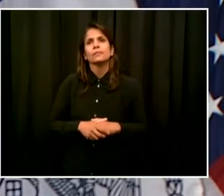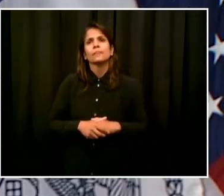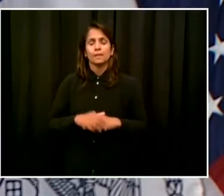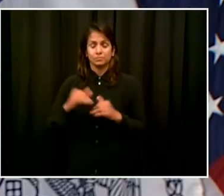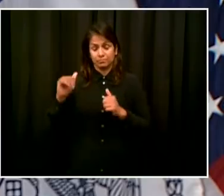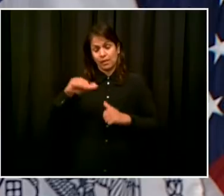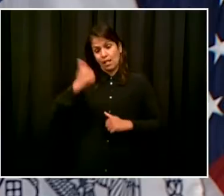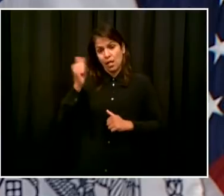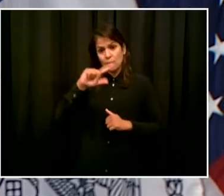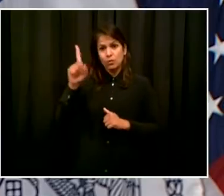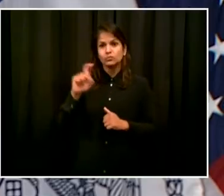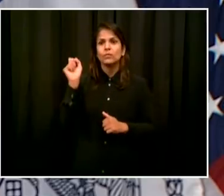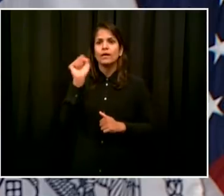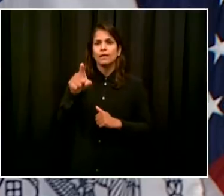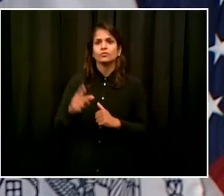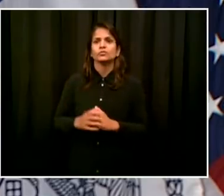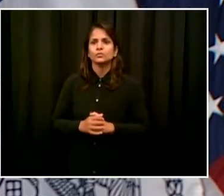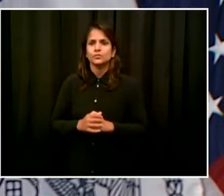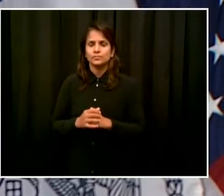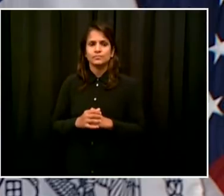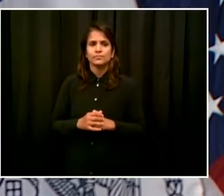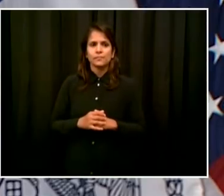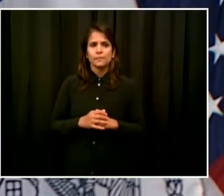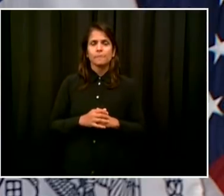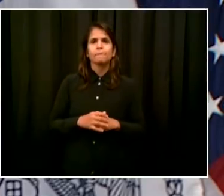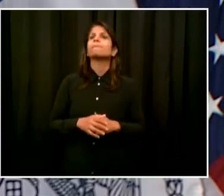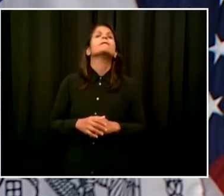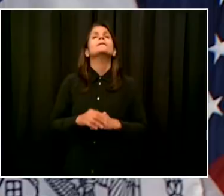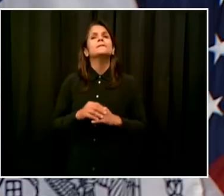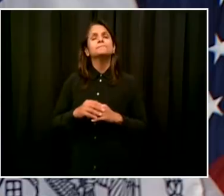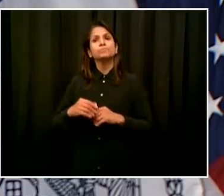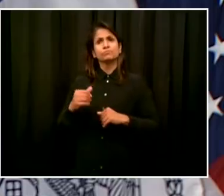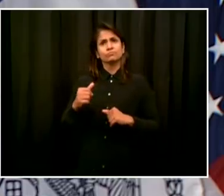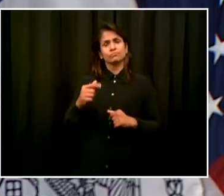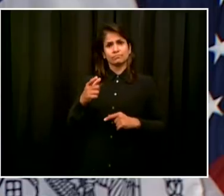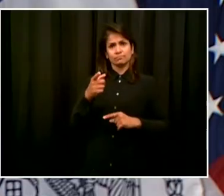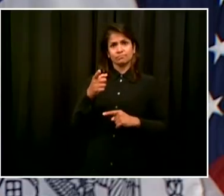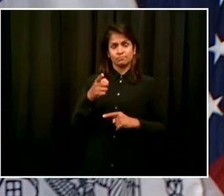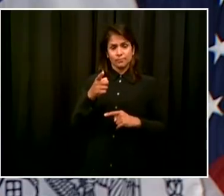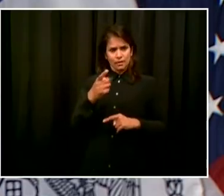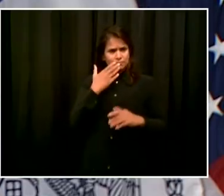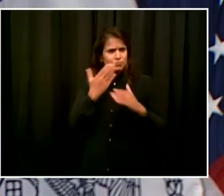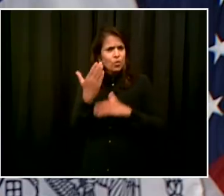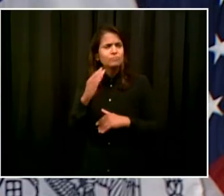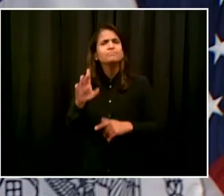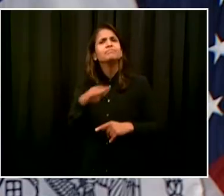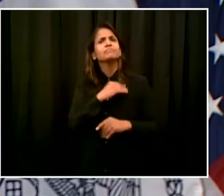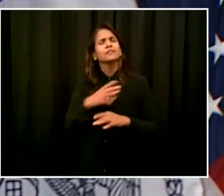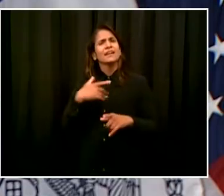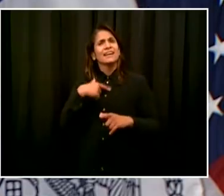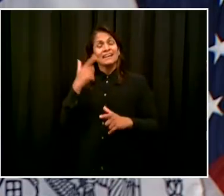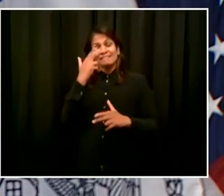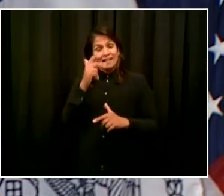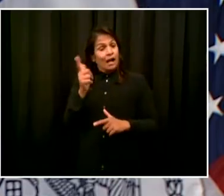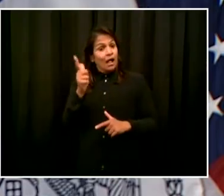NW EYRKO. GOOD MORNING, MR. MAYOR. IT'S FUNNY BECAUSE THE